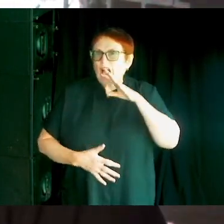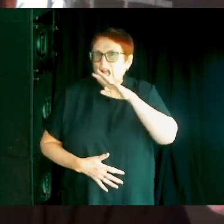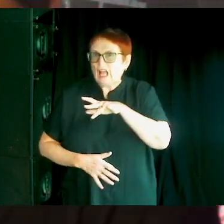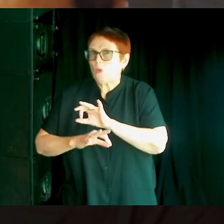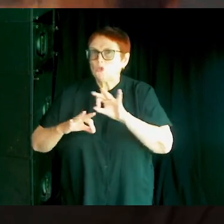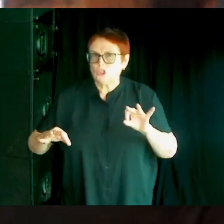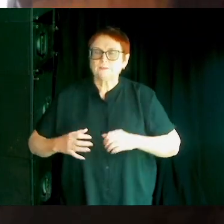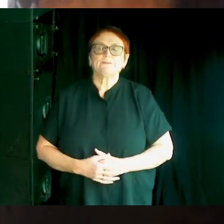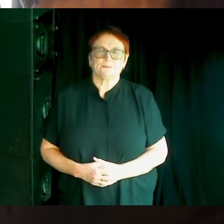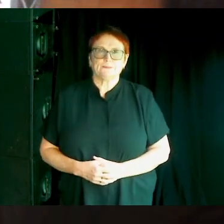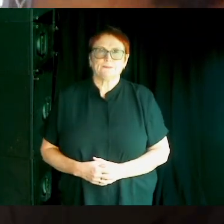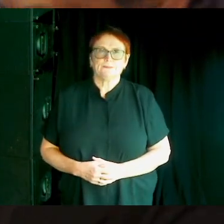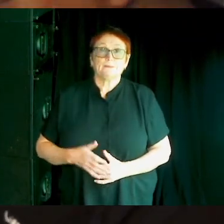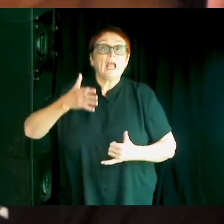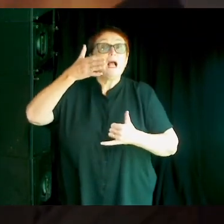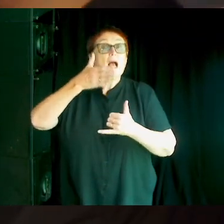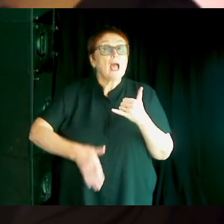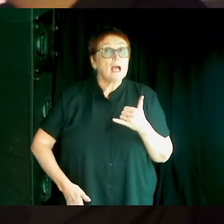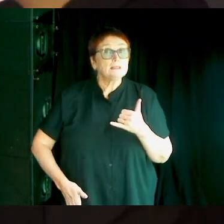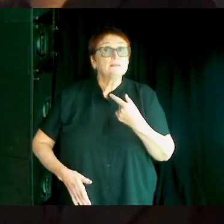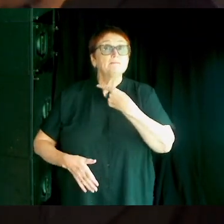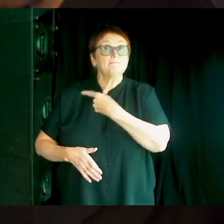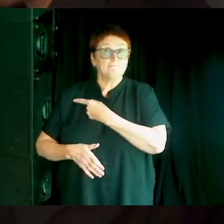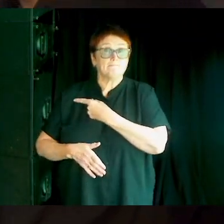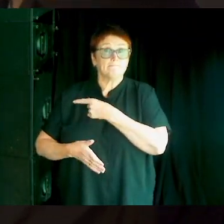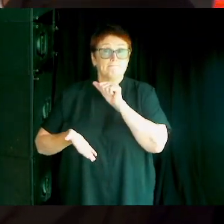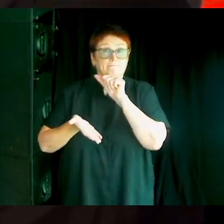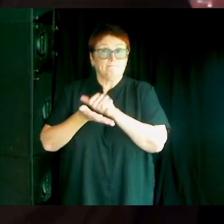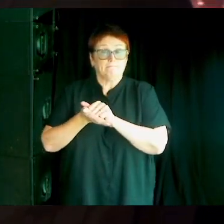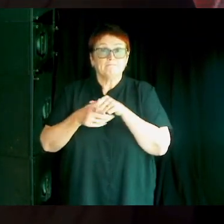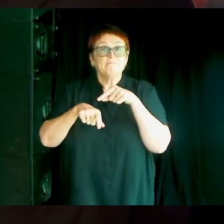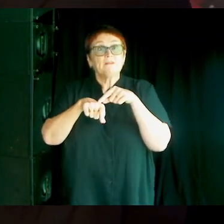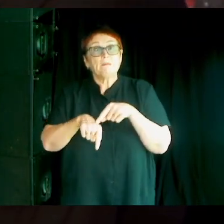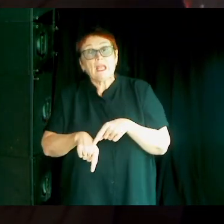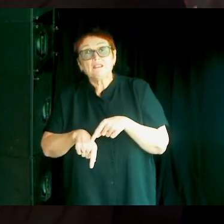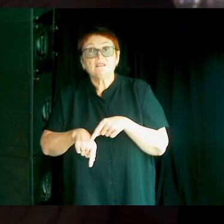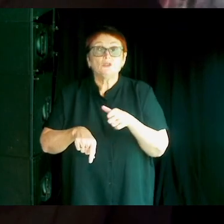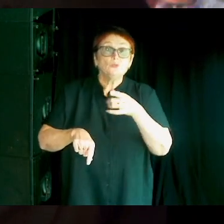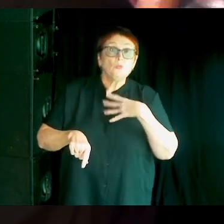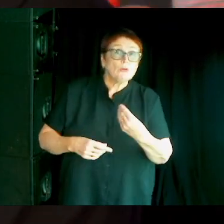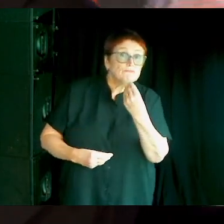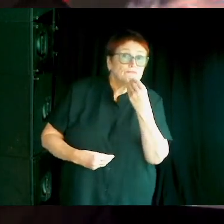so of course the last part so this is the consistency depending on how you want it do